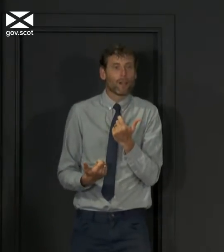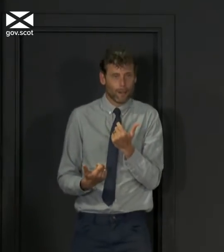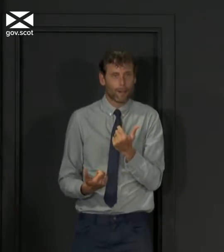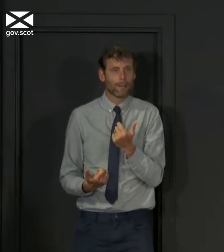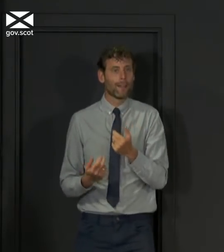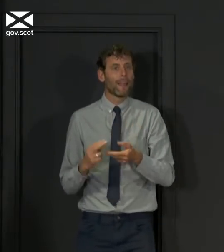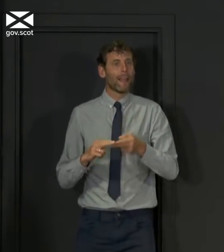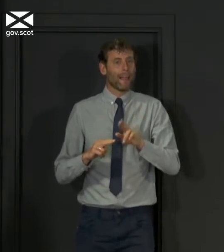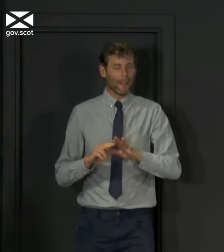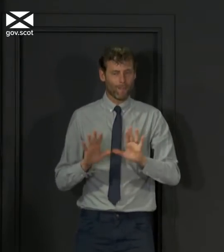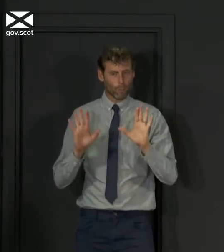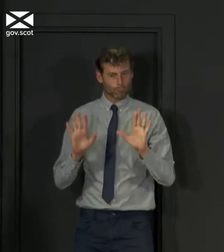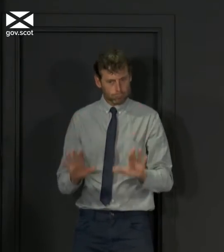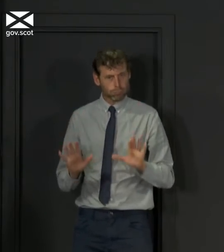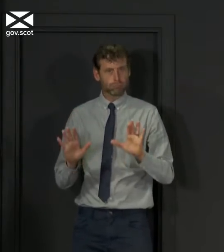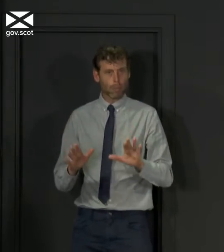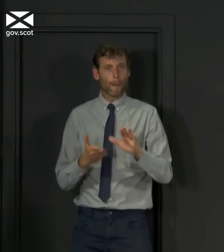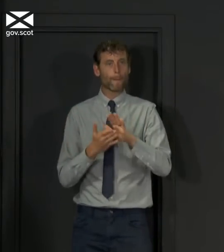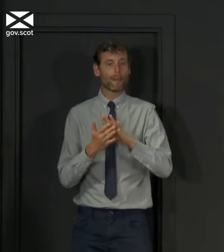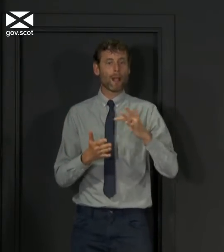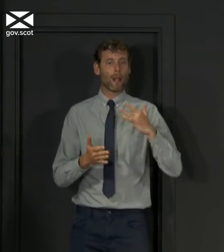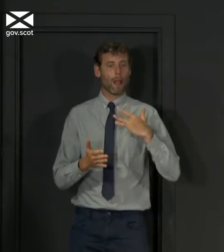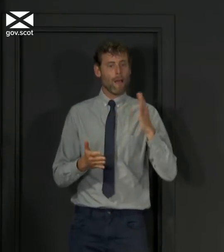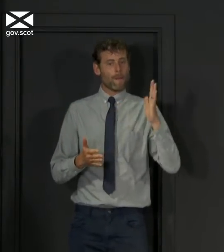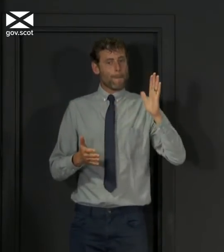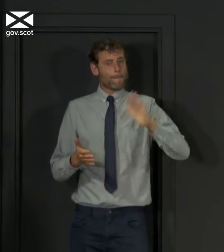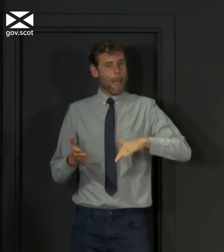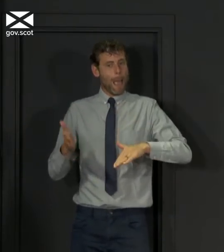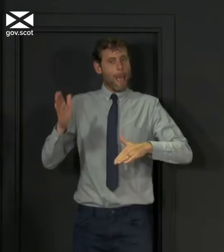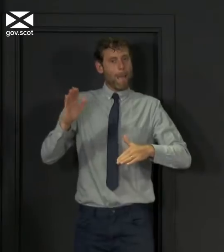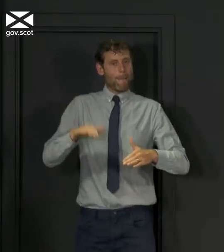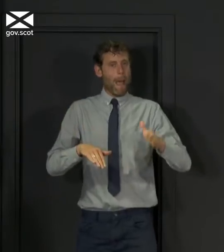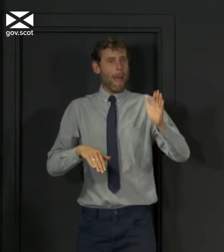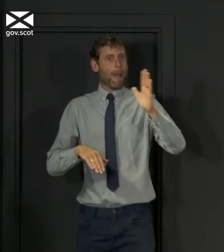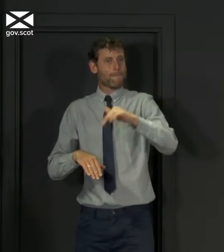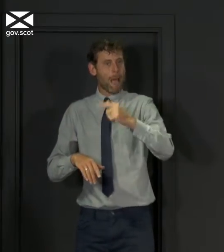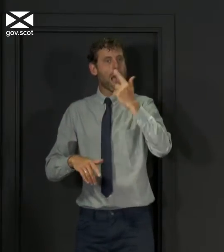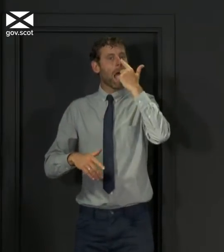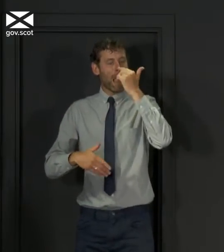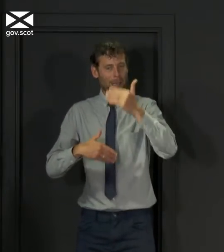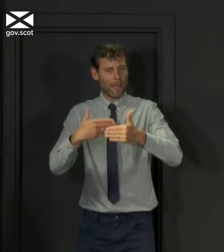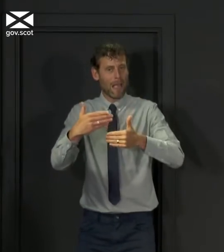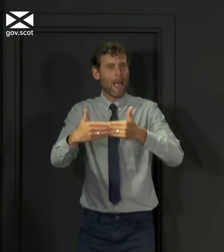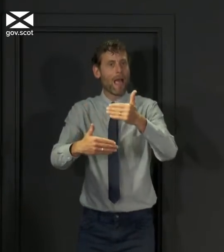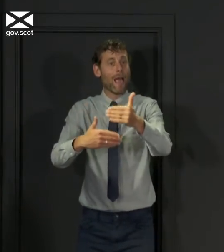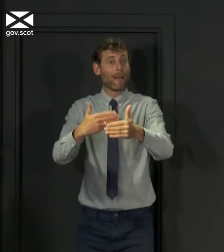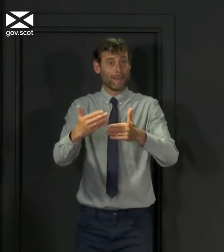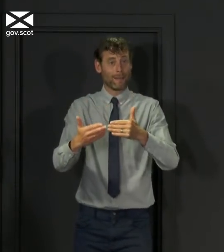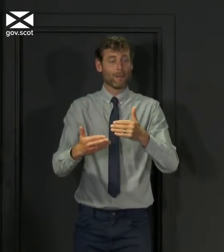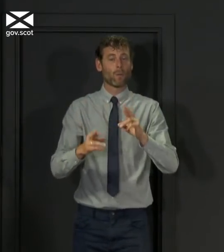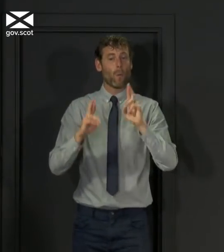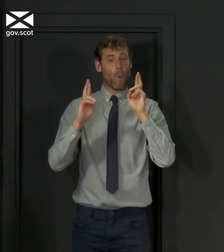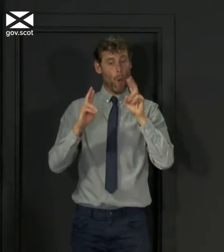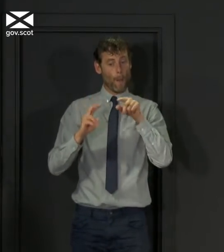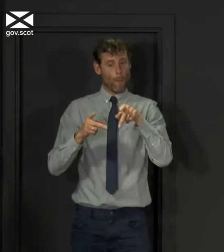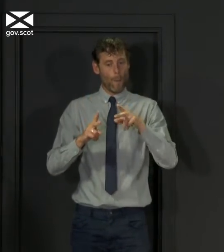to get back to greater normality, and perhaps more quickly than we might have before, and hopefully a lot more sustainably as well.